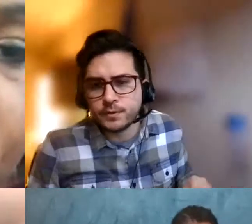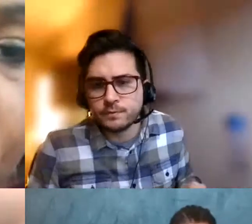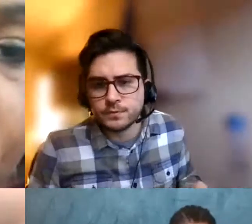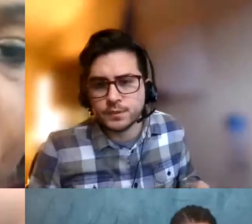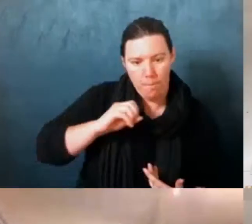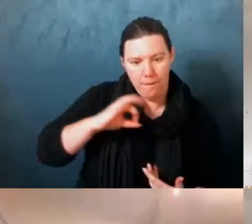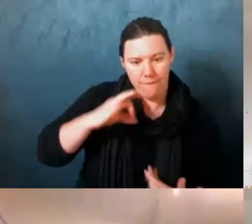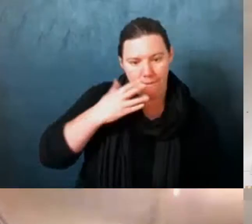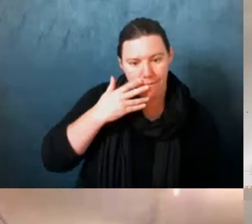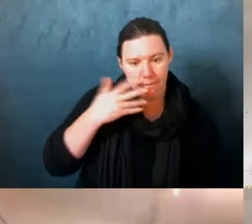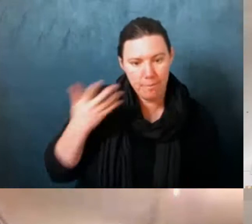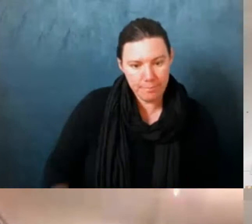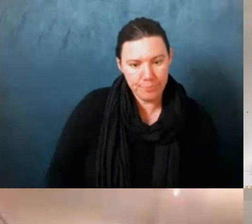Thank you, Danielle, for sharing.